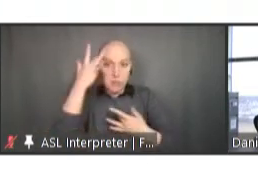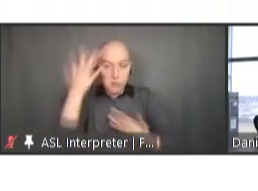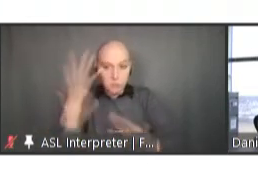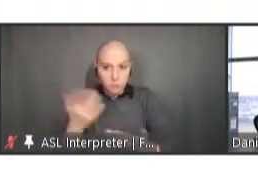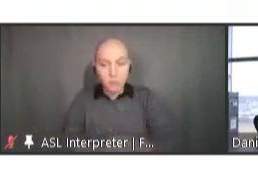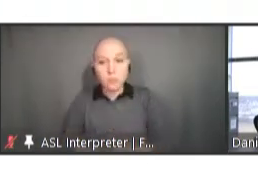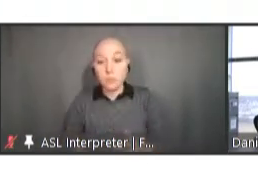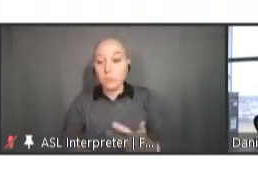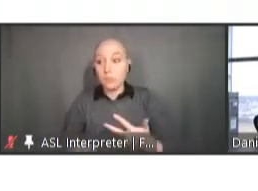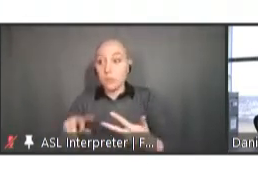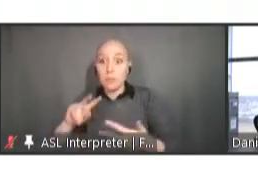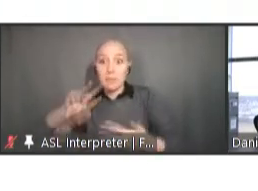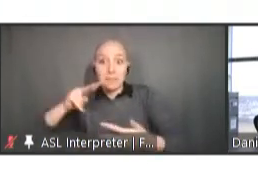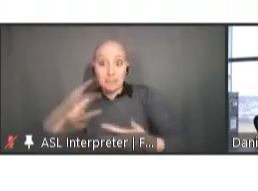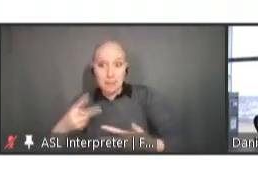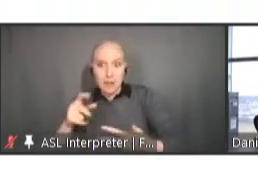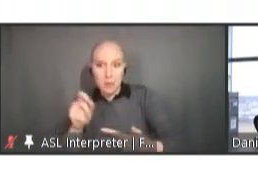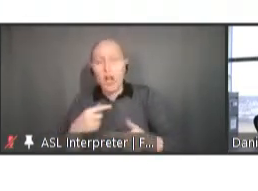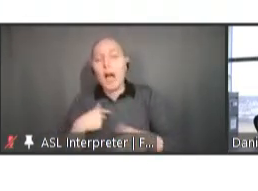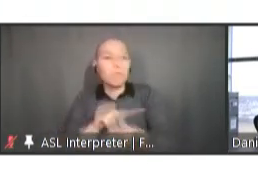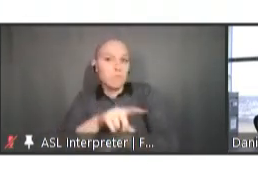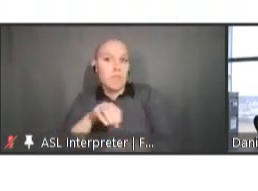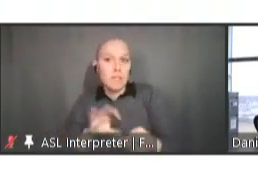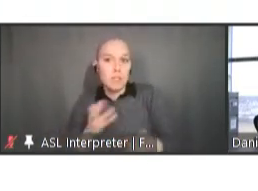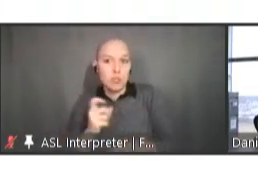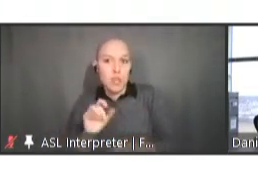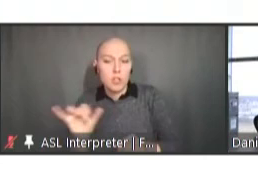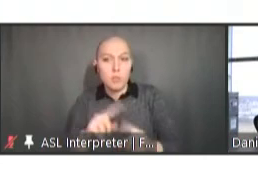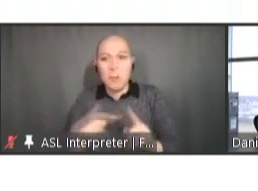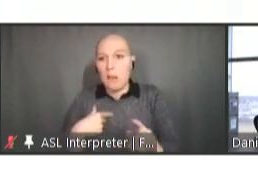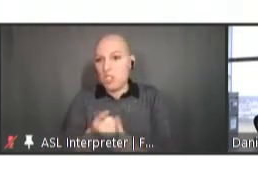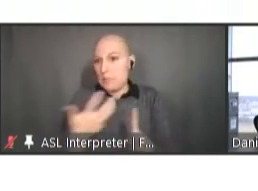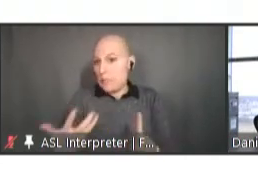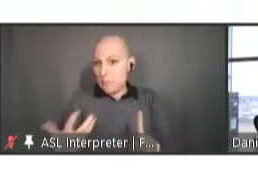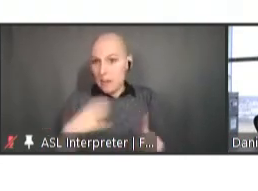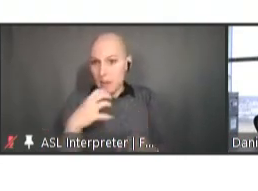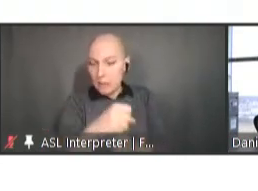and I put these in the chat, but I'm just sort of expanding onto my guess. The second question is,